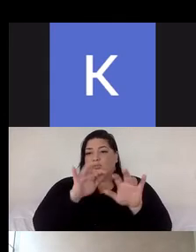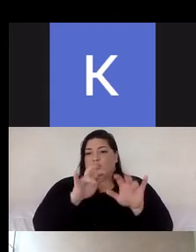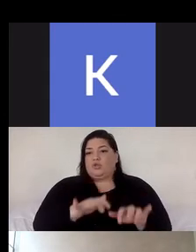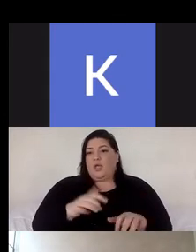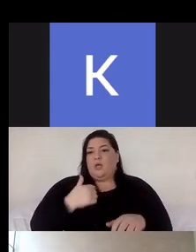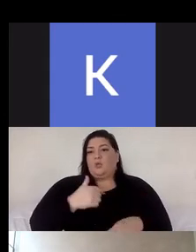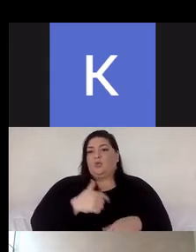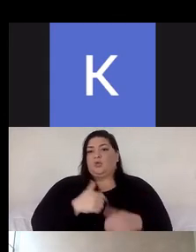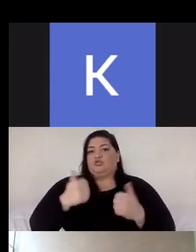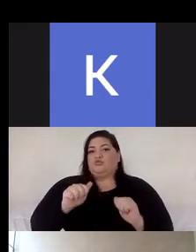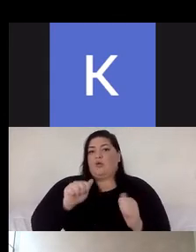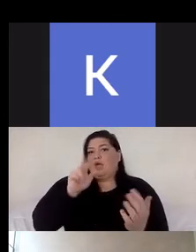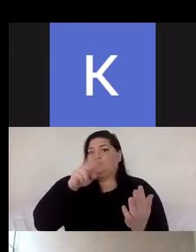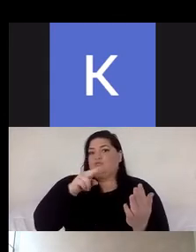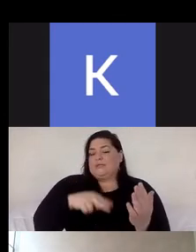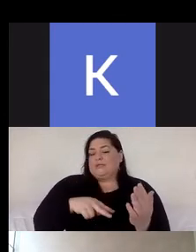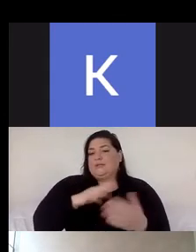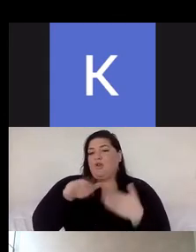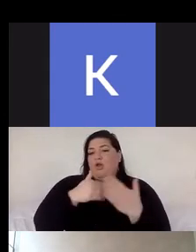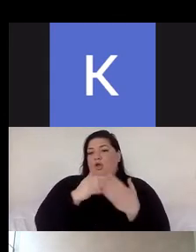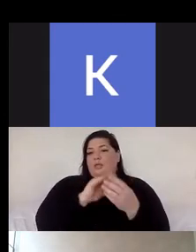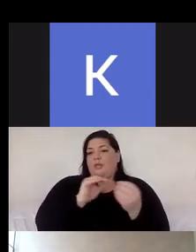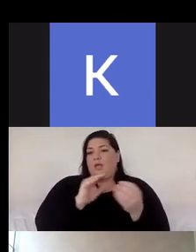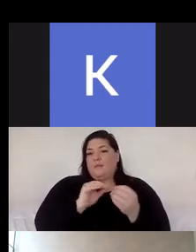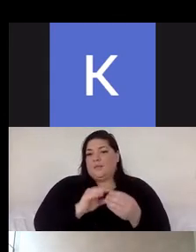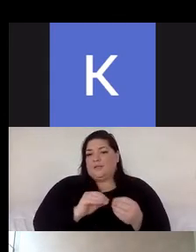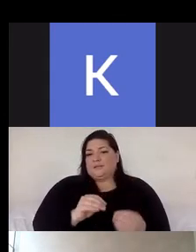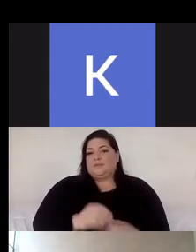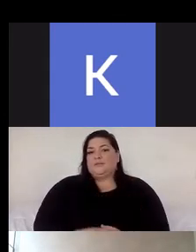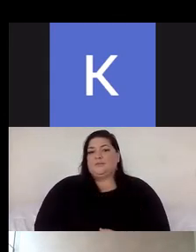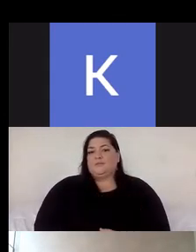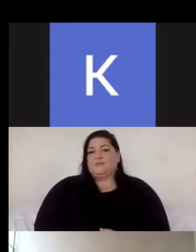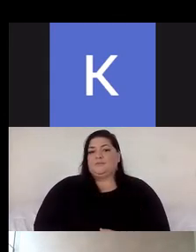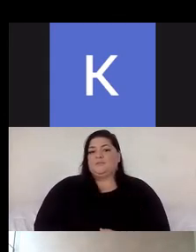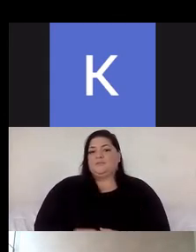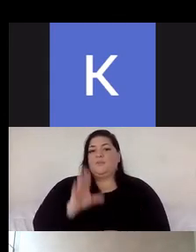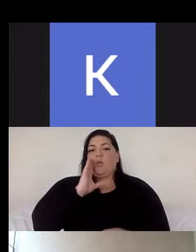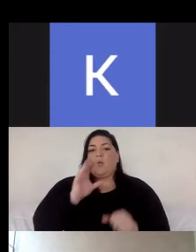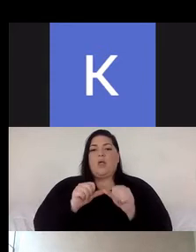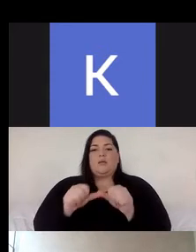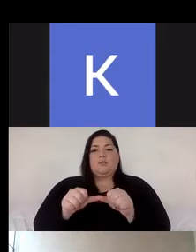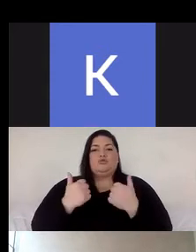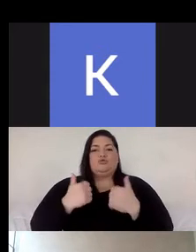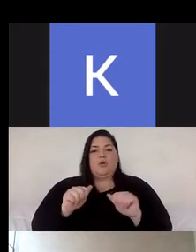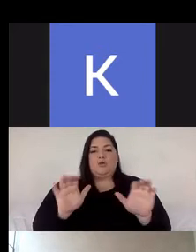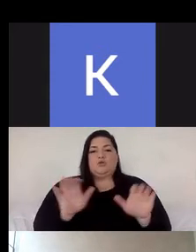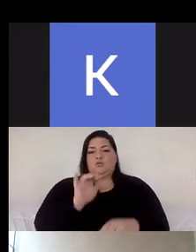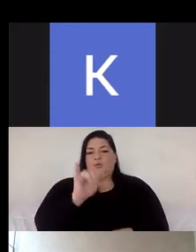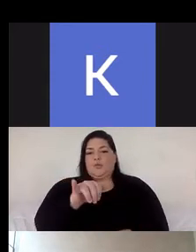try to read those comments aloud as they came in. And we'll continue trying to do that in case anyone